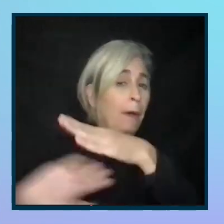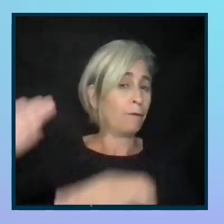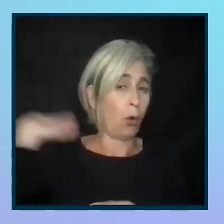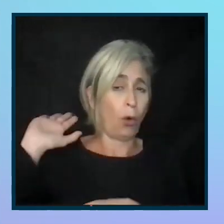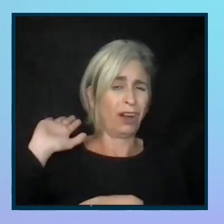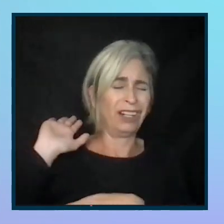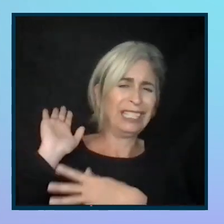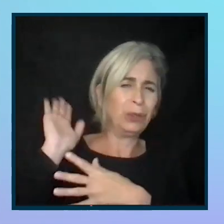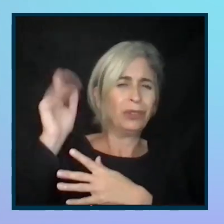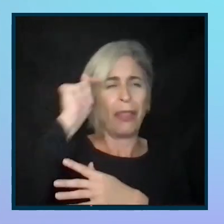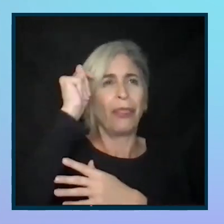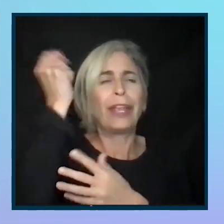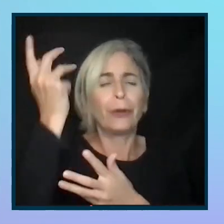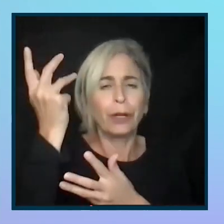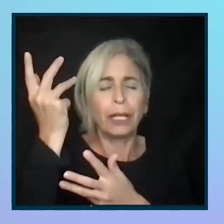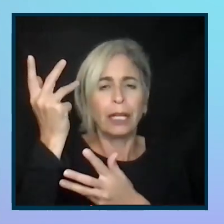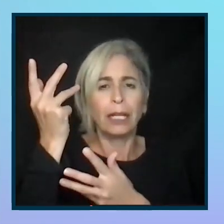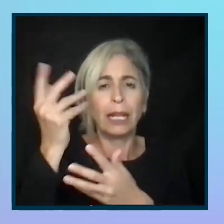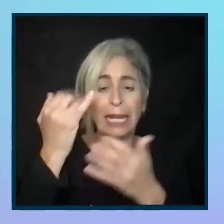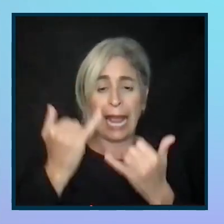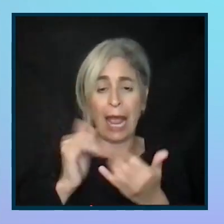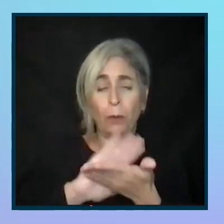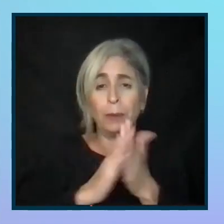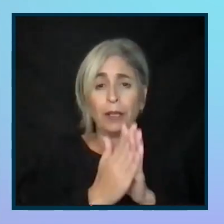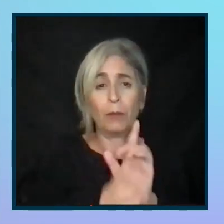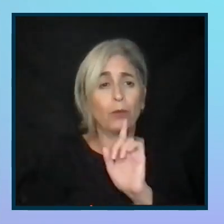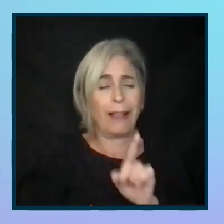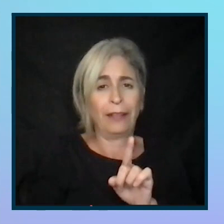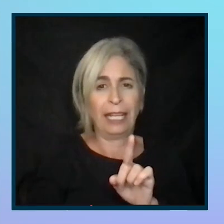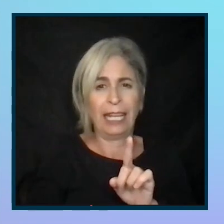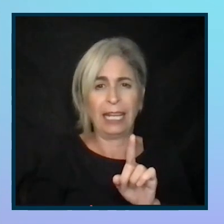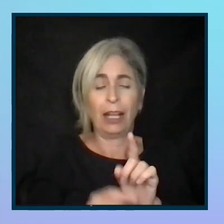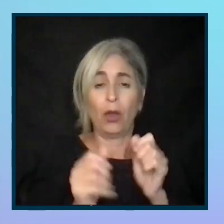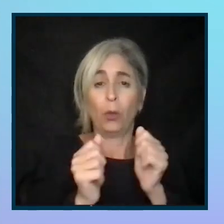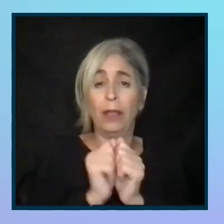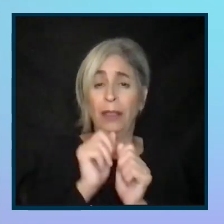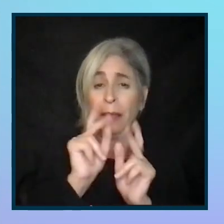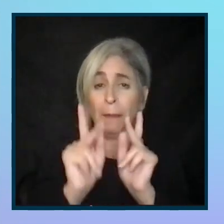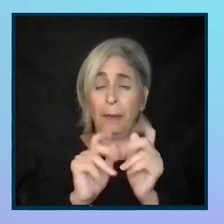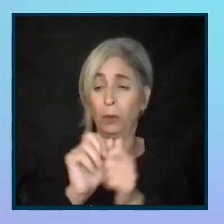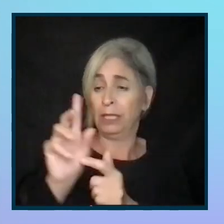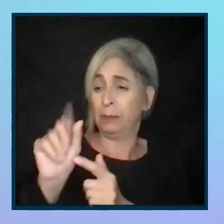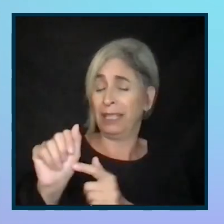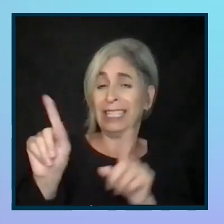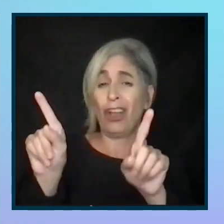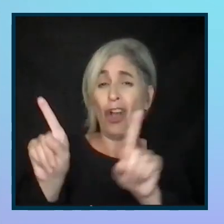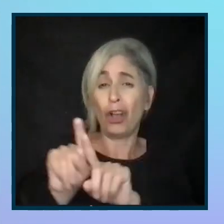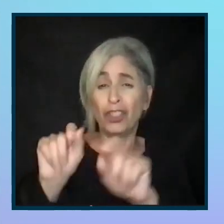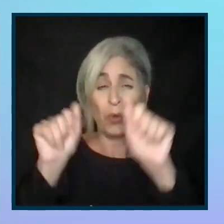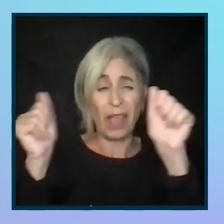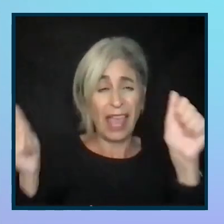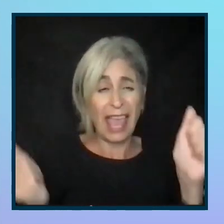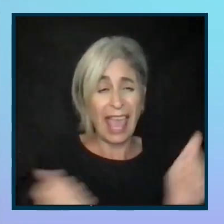not for those with a disability, but for everybody else. There was some work done by Cisco